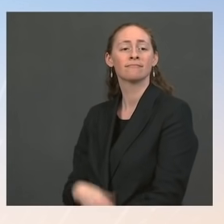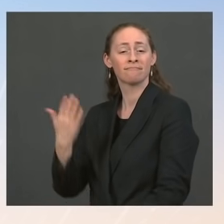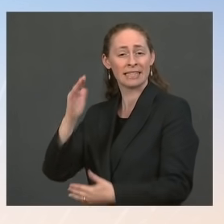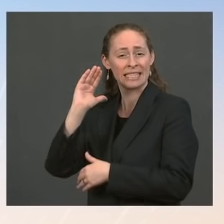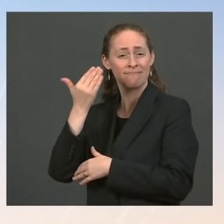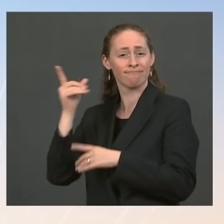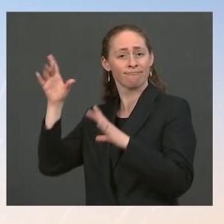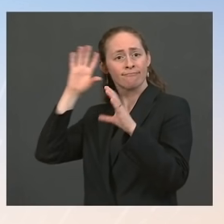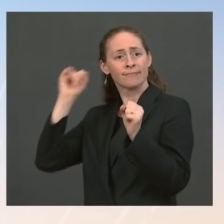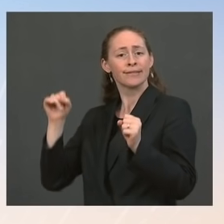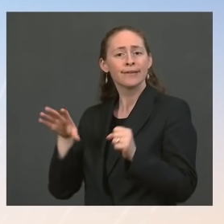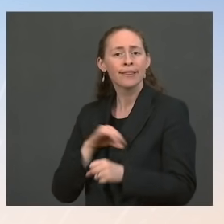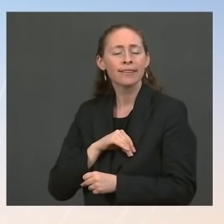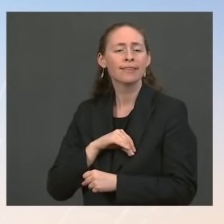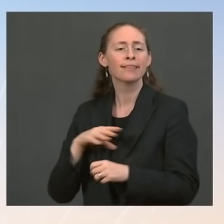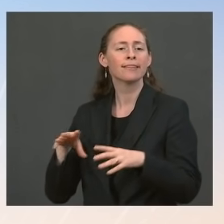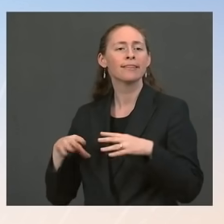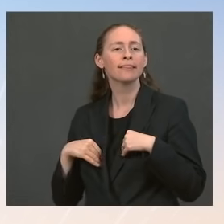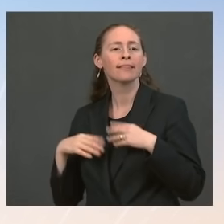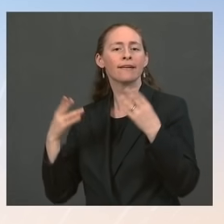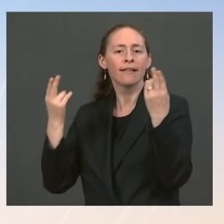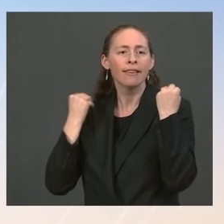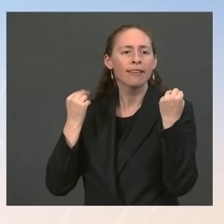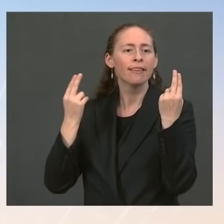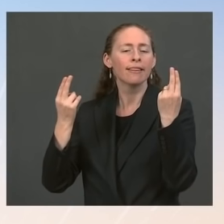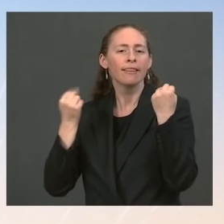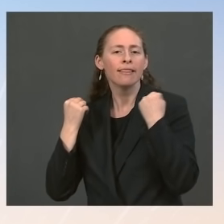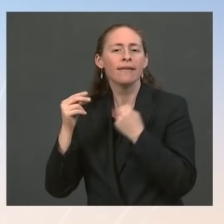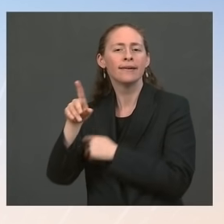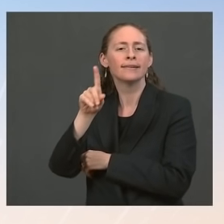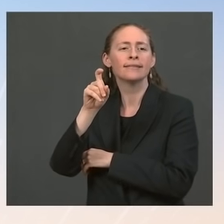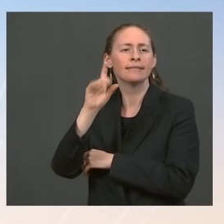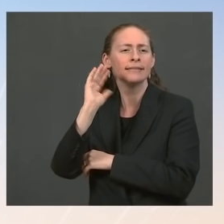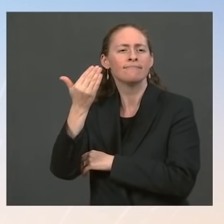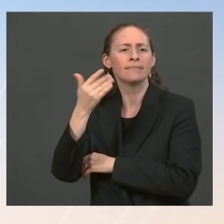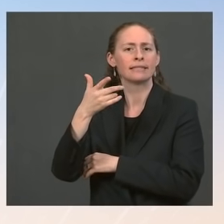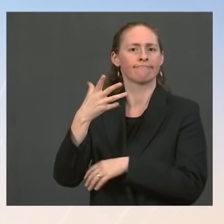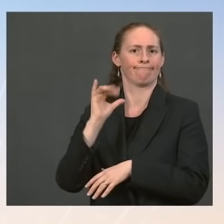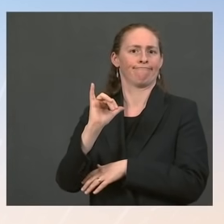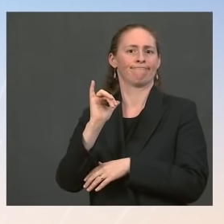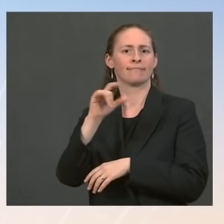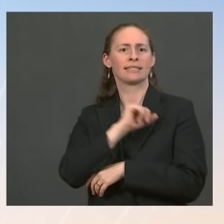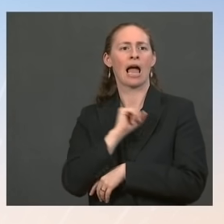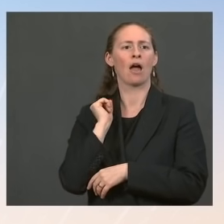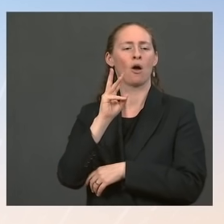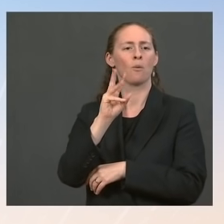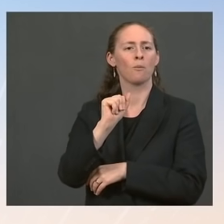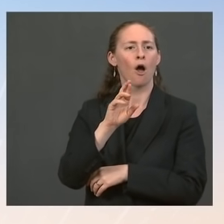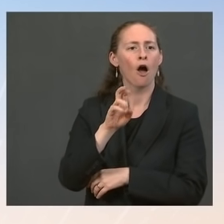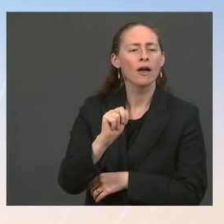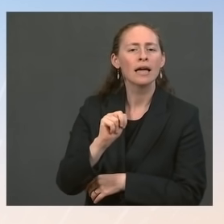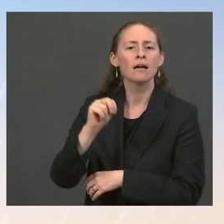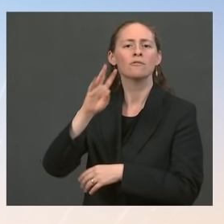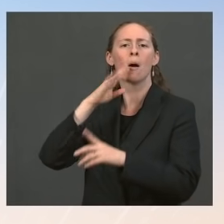You know, today, we saw Senator Warren turning against Powell. Some Democrats are criticizing him over not being involved enough in the debt ceiling